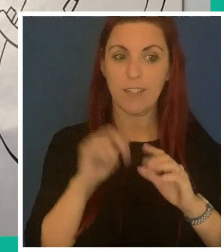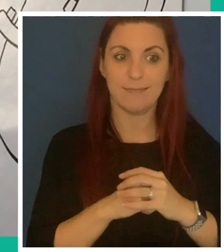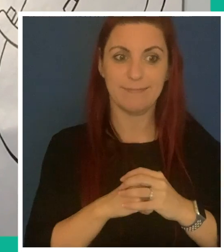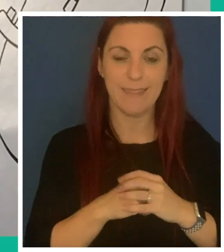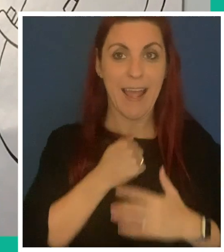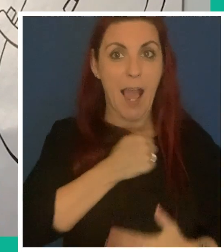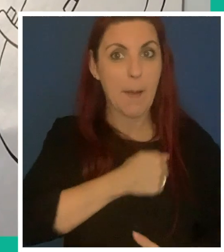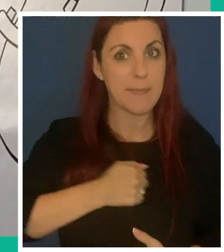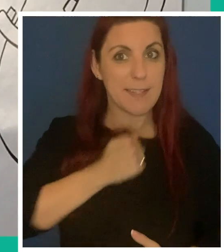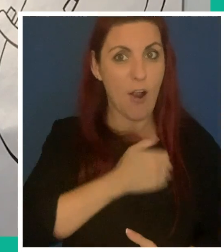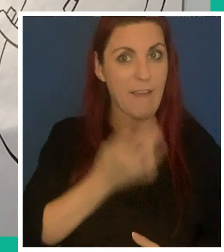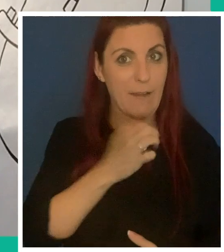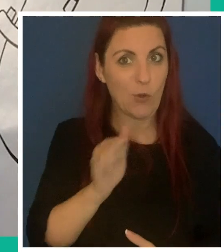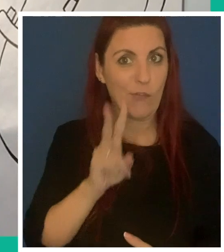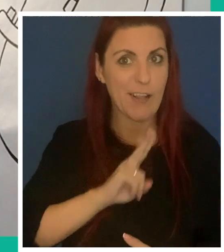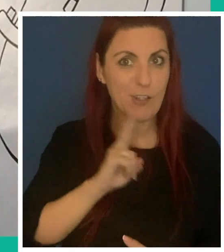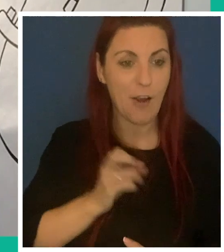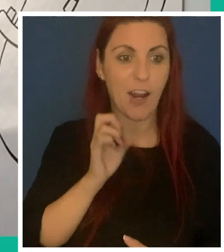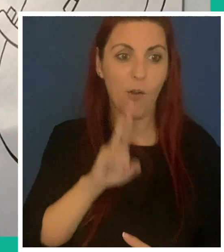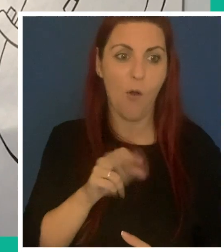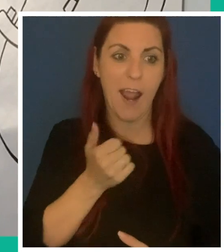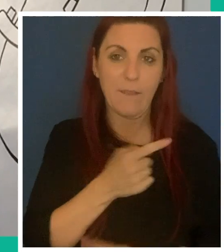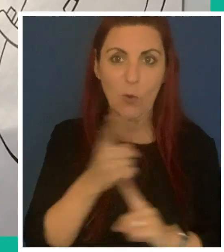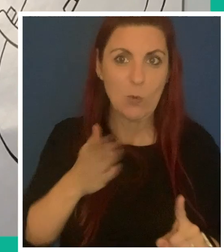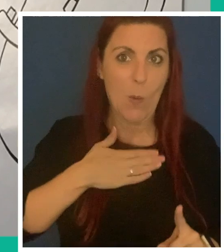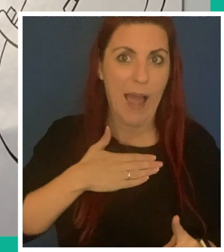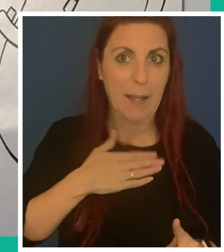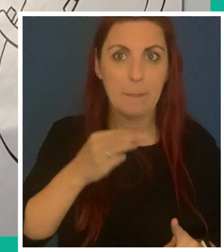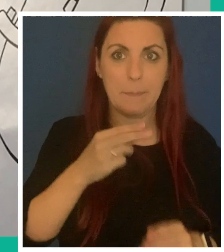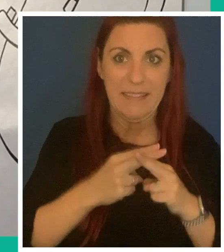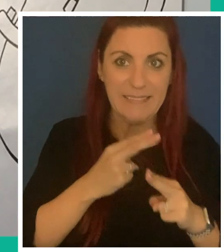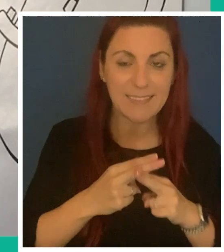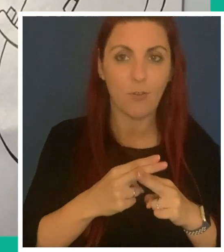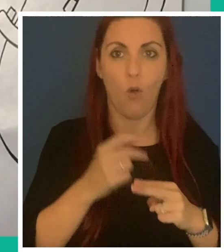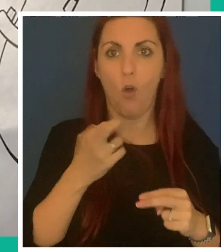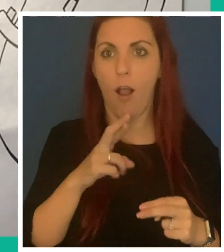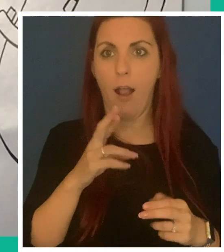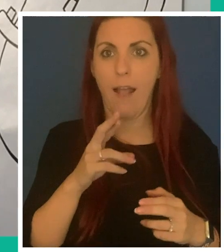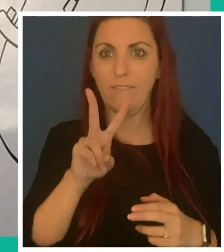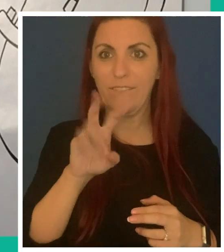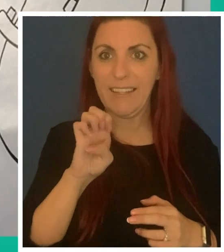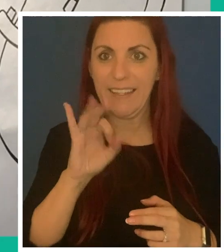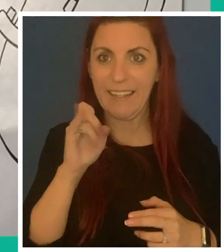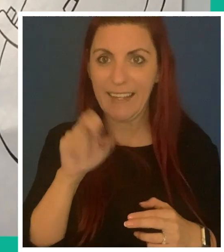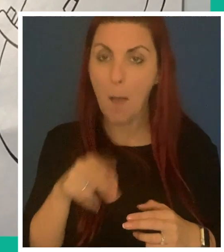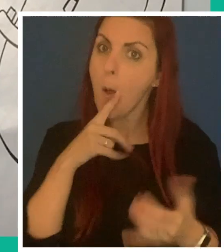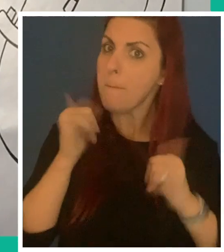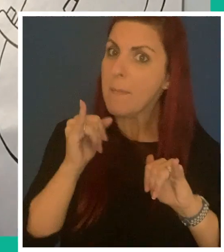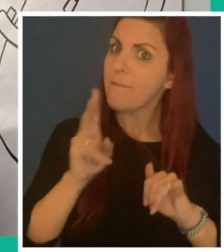anyone is vegetarian or sorry if anybody is vegan, but we're going to draw some sausages but they could be vegetarian sausages as well.